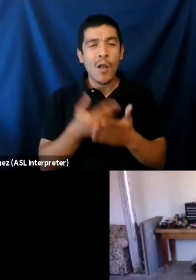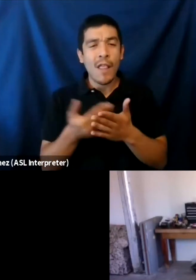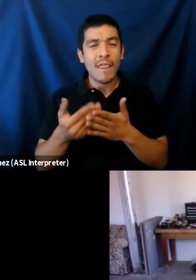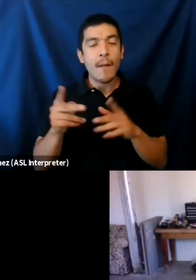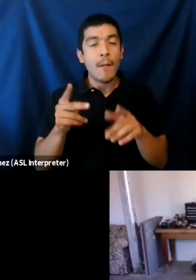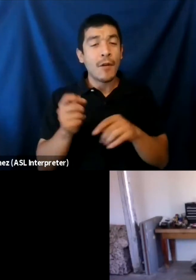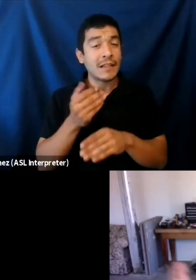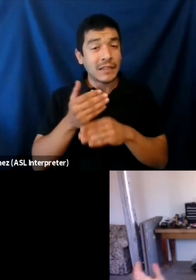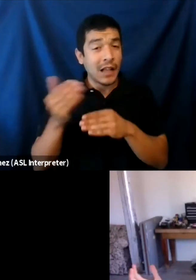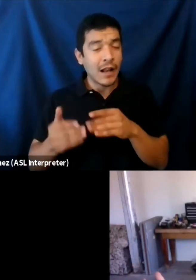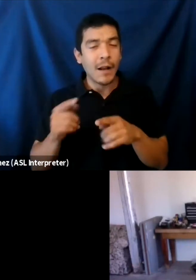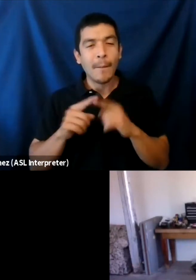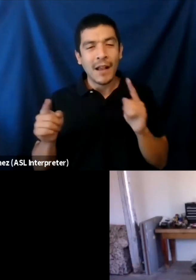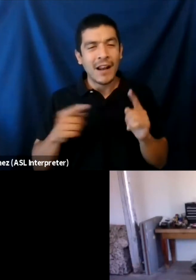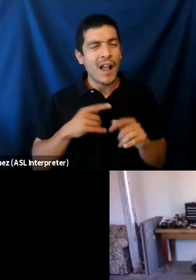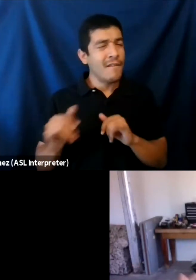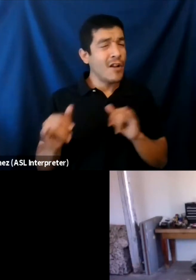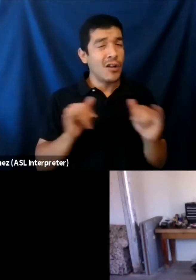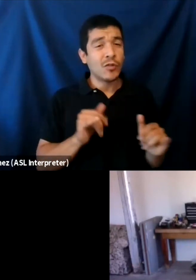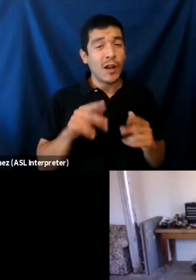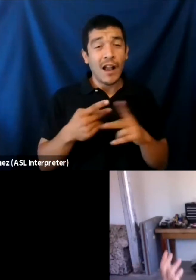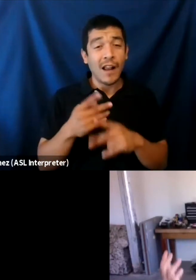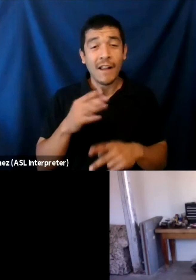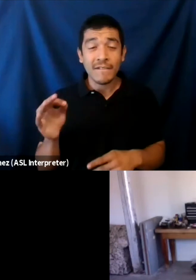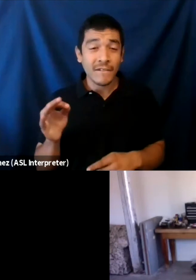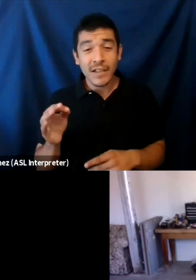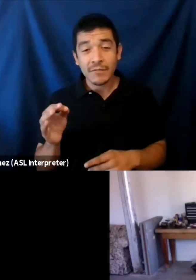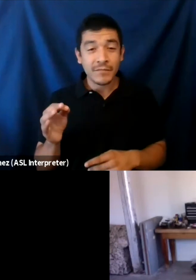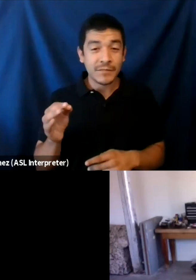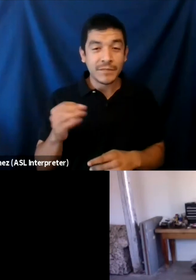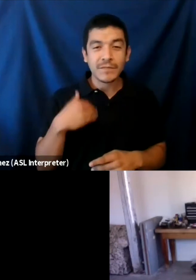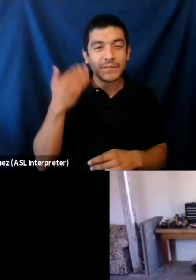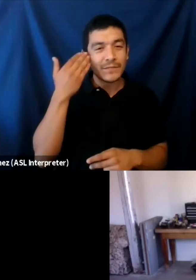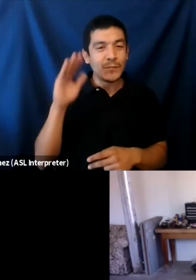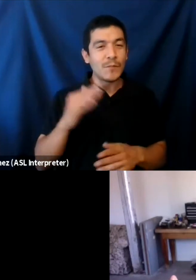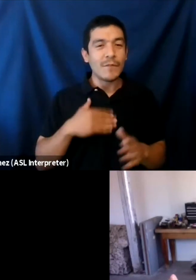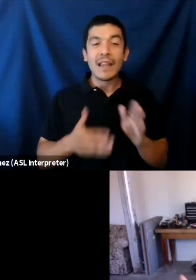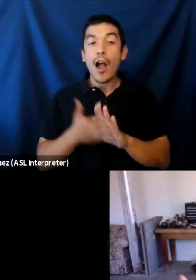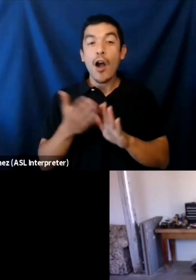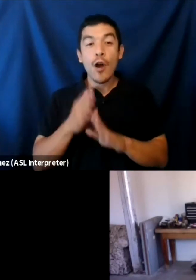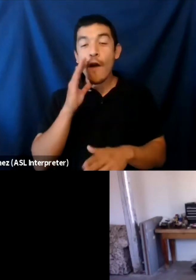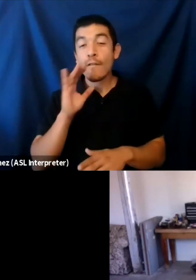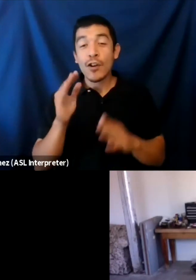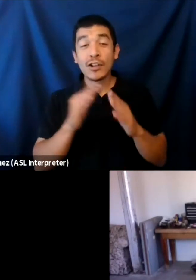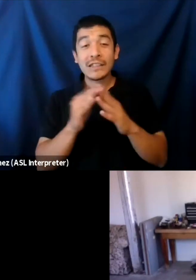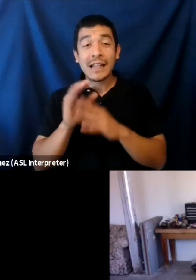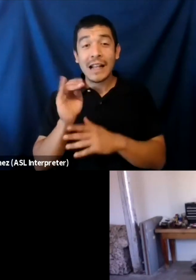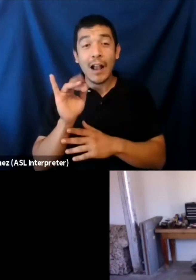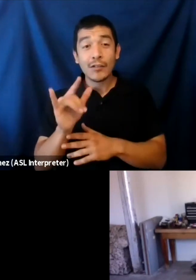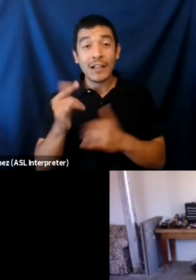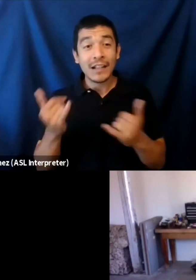but I've also kind of like, I don't know, I'm also running for city council now and taking a lot-- - Oh, what? Of doing the same things,